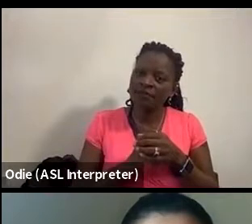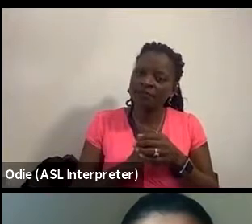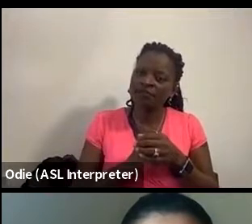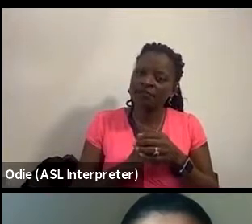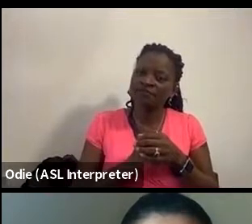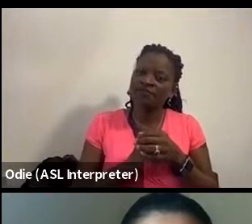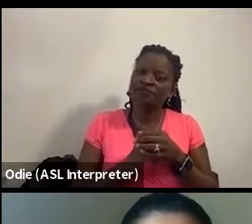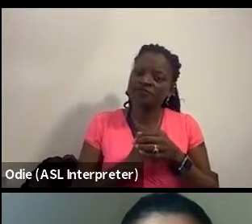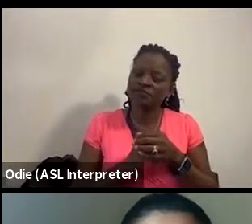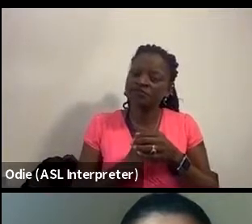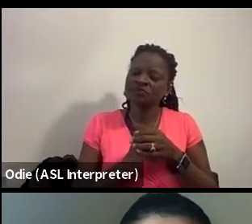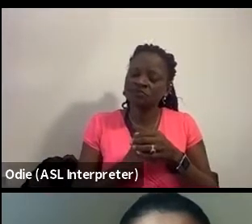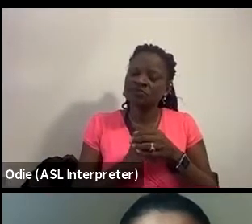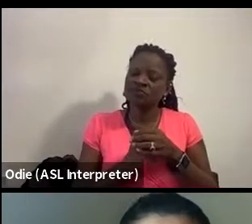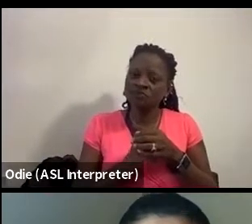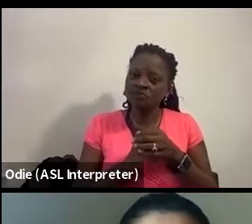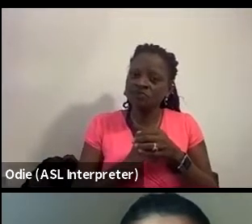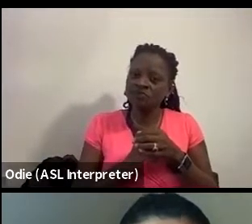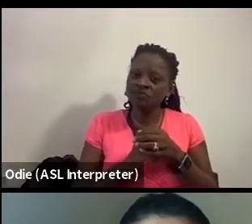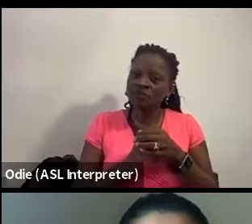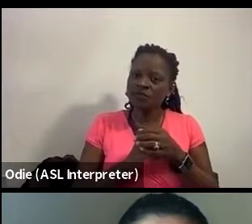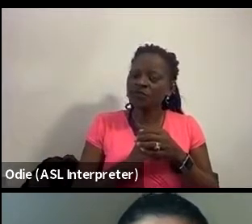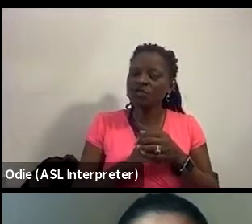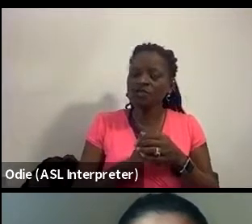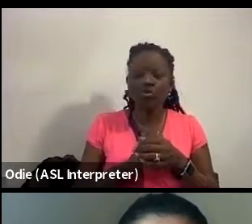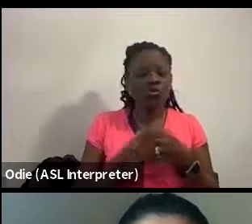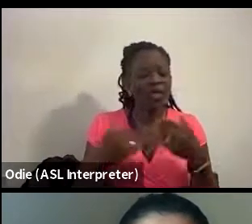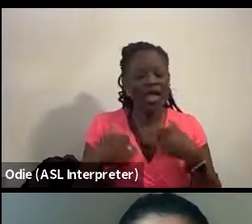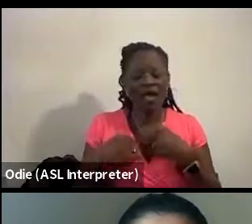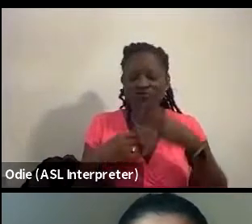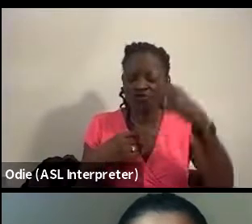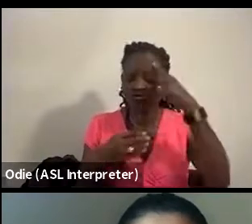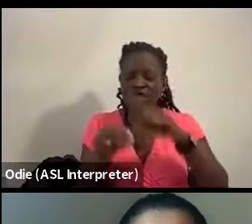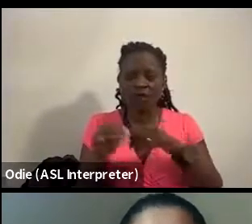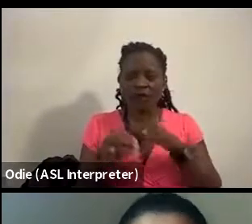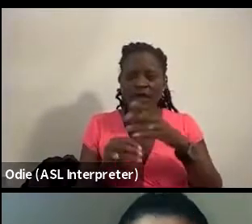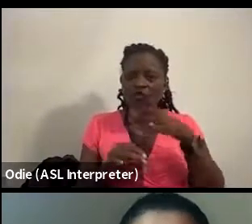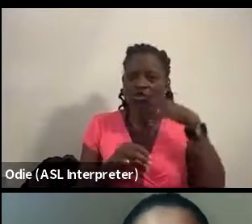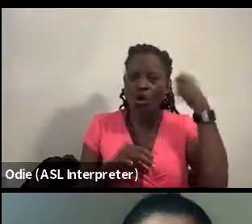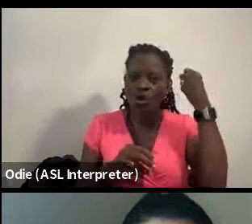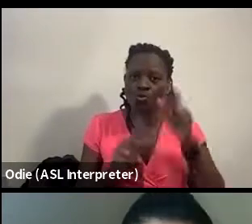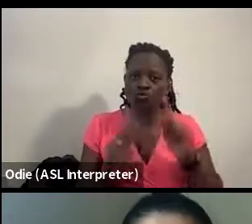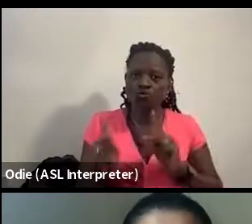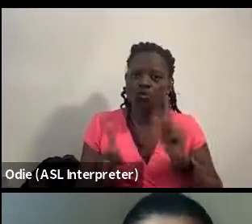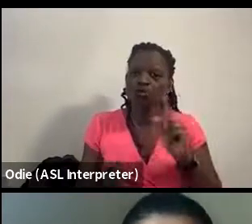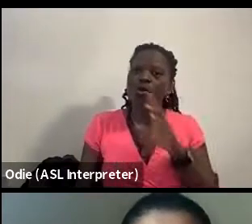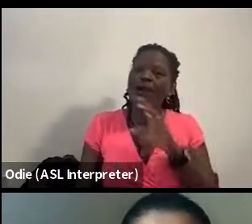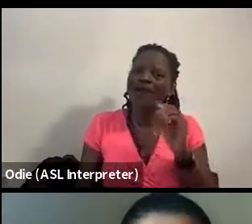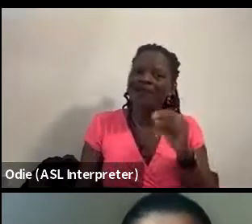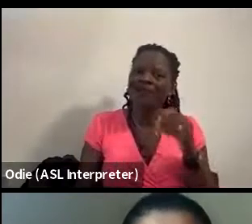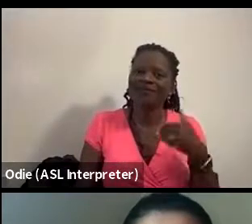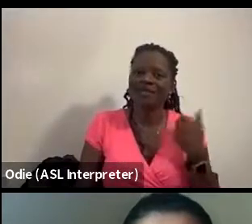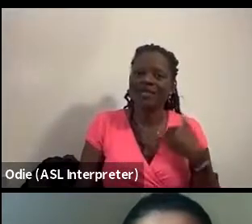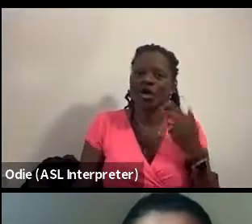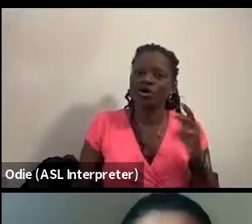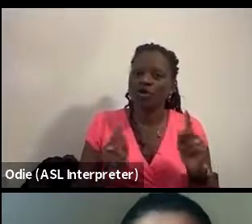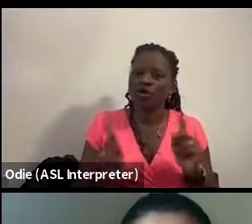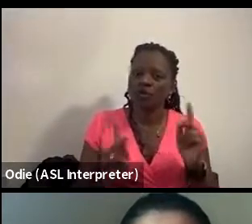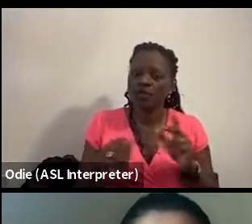outcomes for the elderly, it doesn't mean that it can't happen elsewhere. And I've had some younger